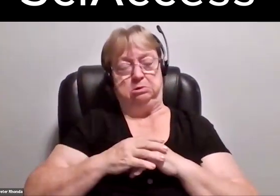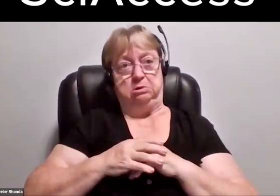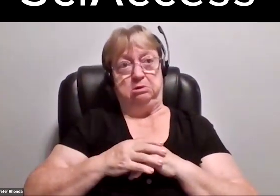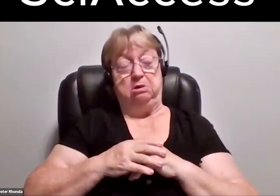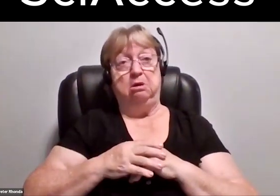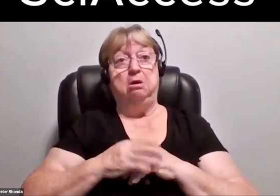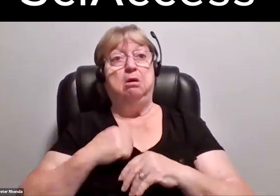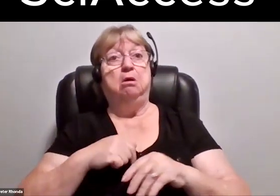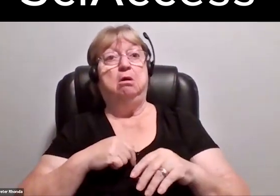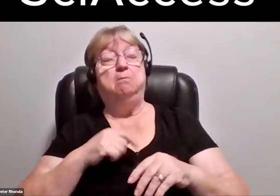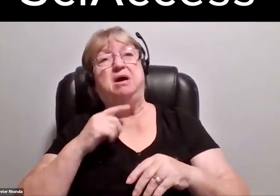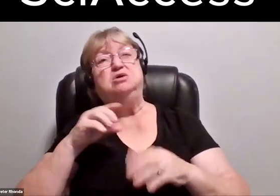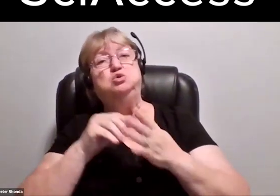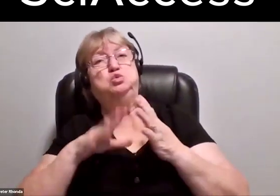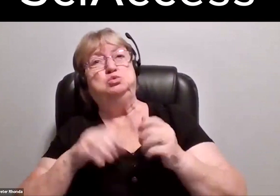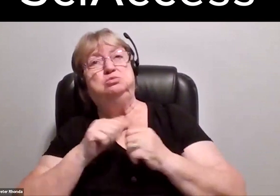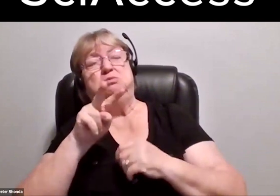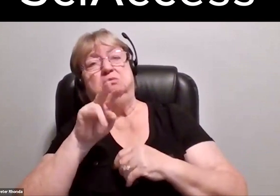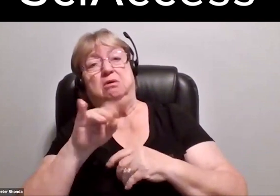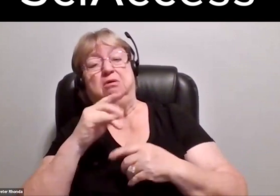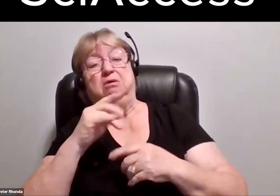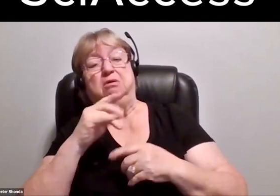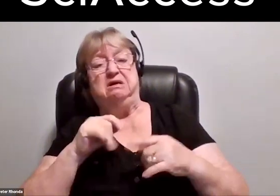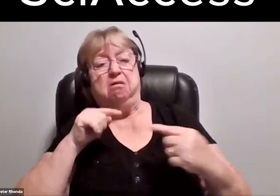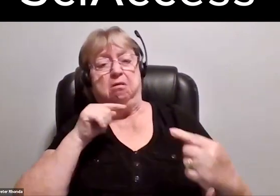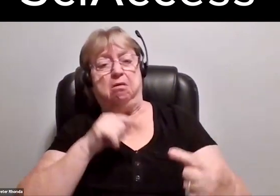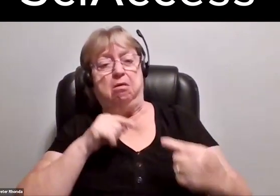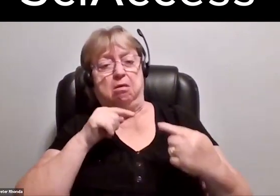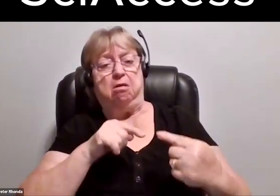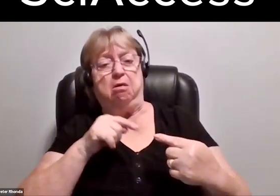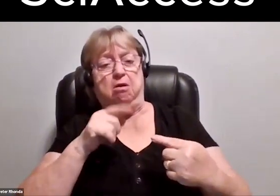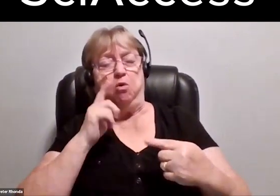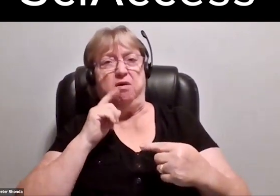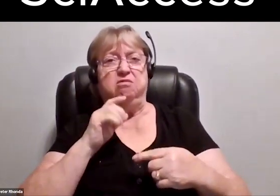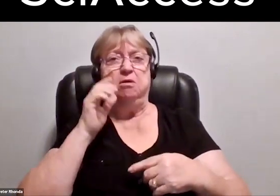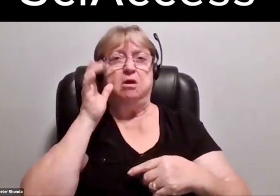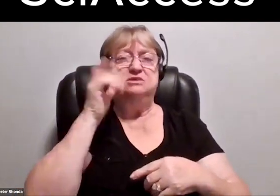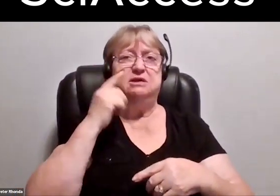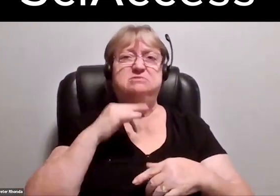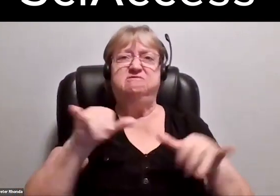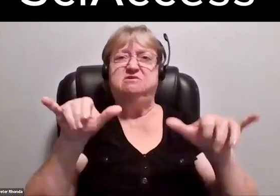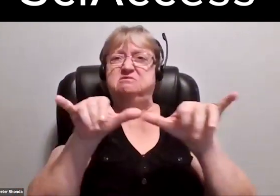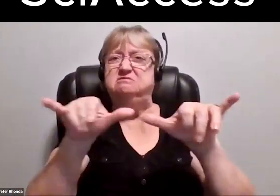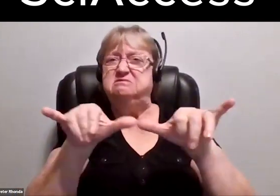still struggled with abstract concepts of scale when discussing very large abstract concepts